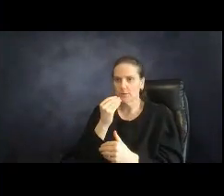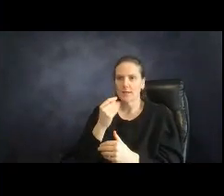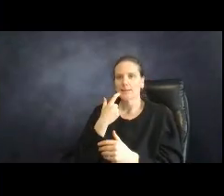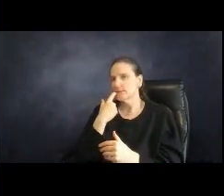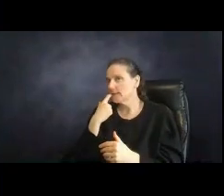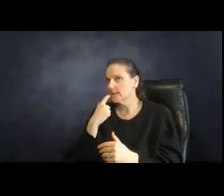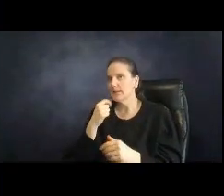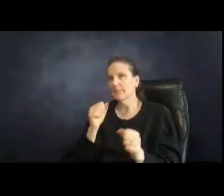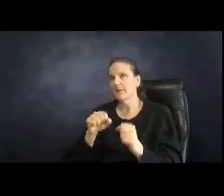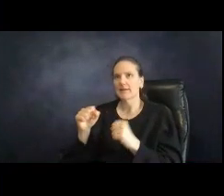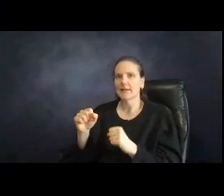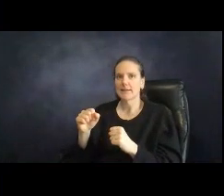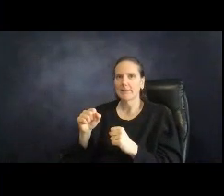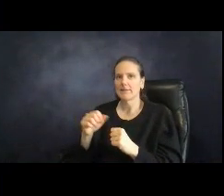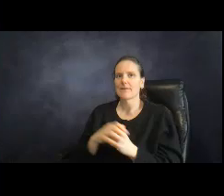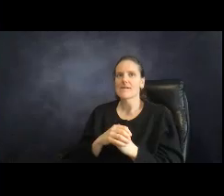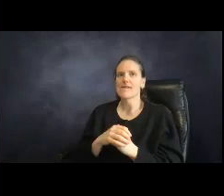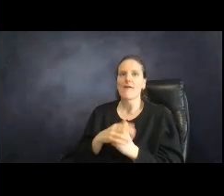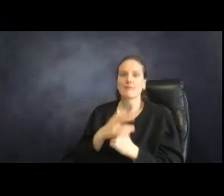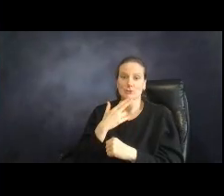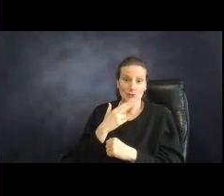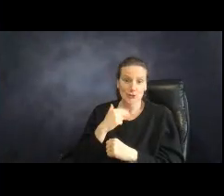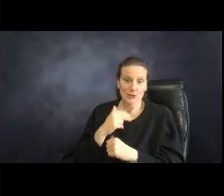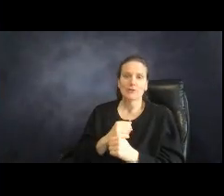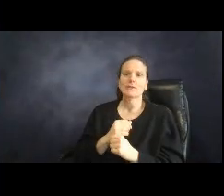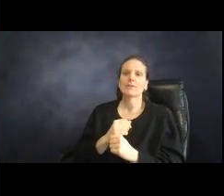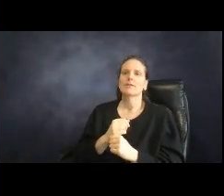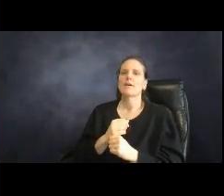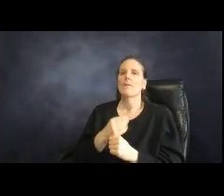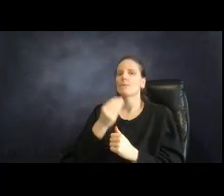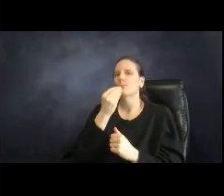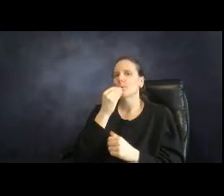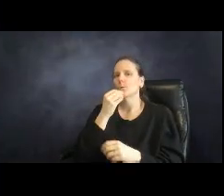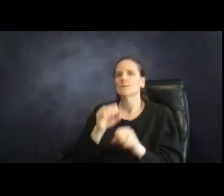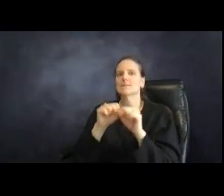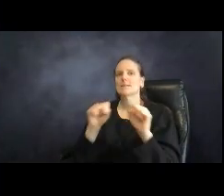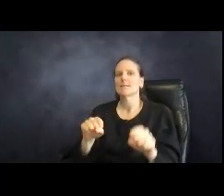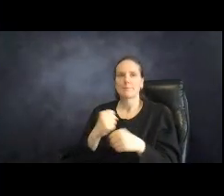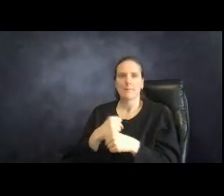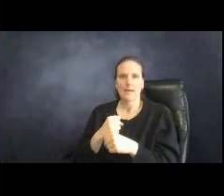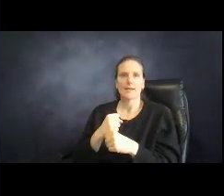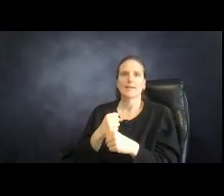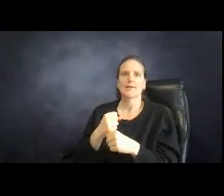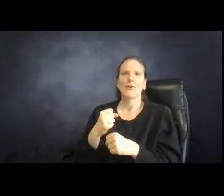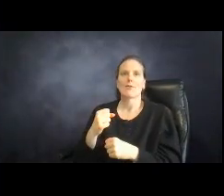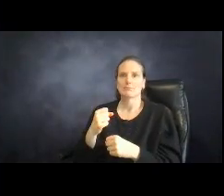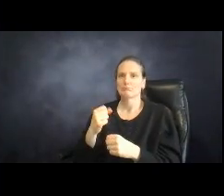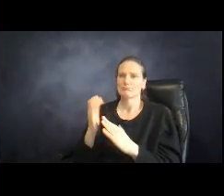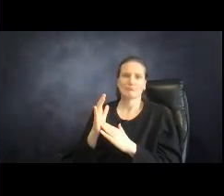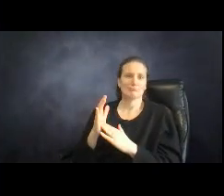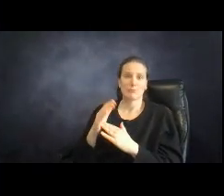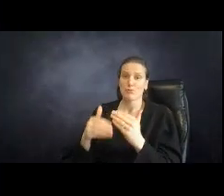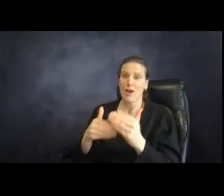addictiveness addict addictiveness of sugar. And then we have a food system that's creating ultra processed foods and making sweet food